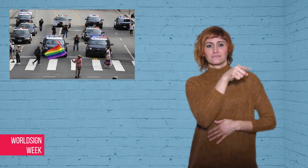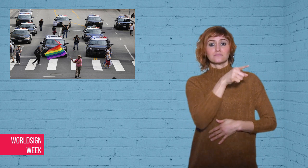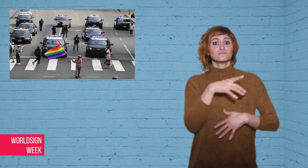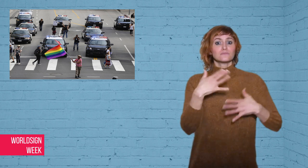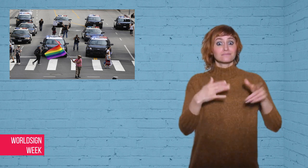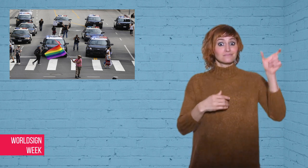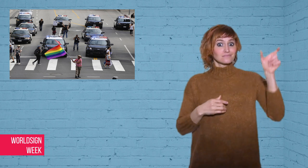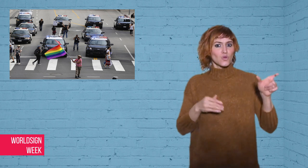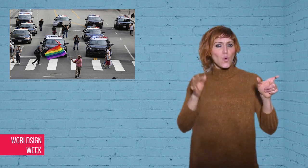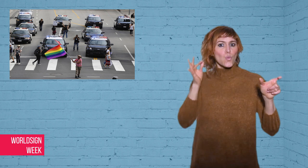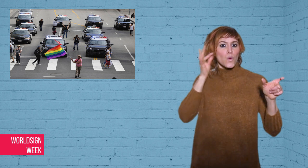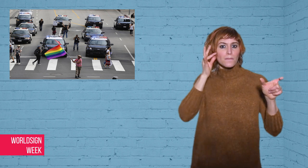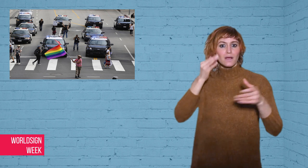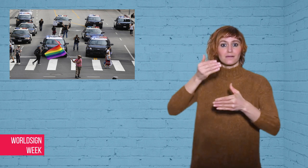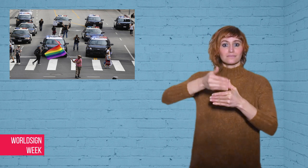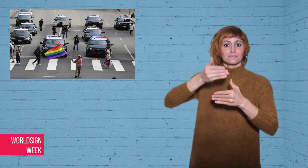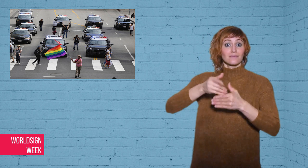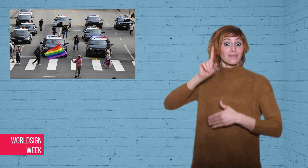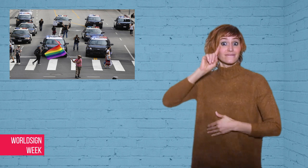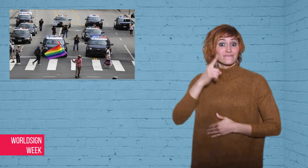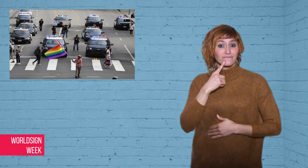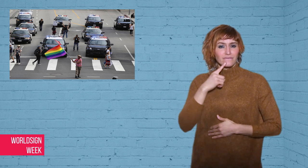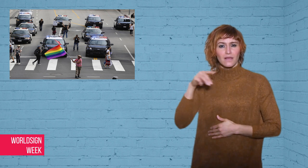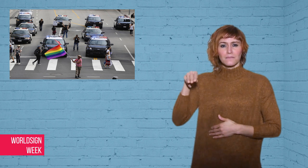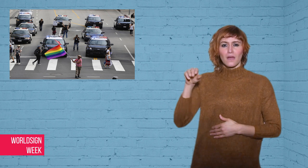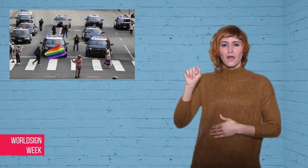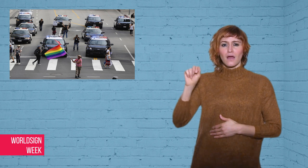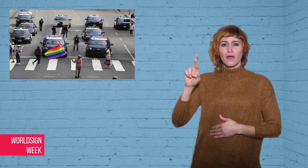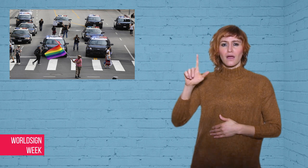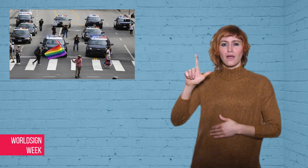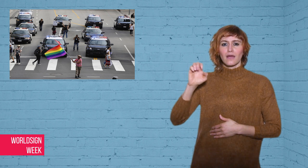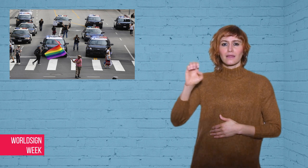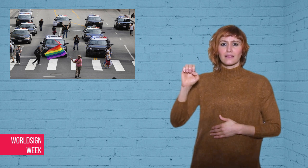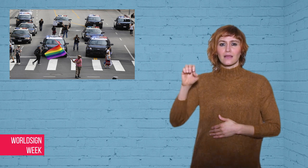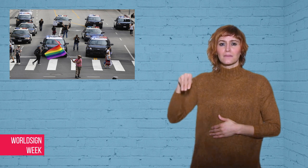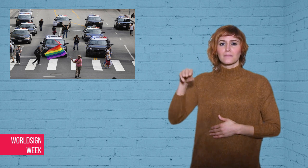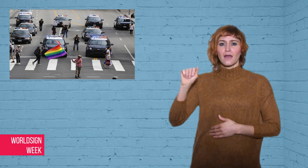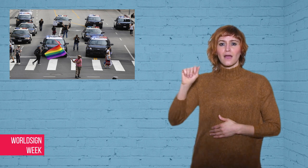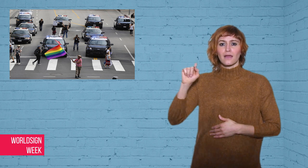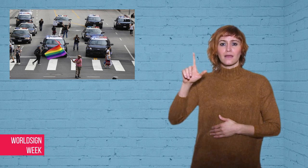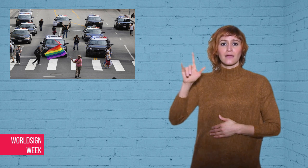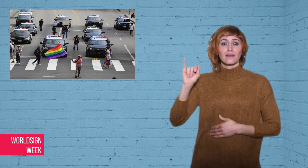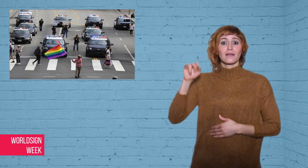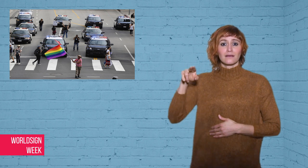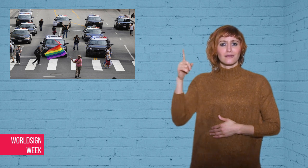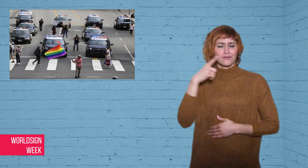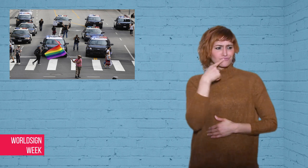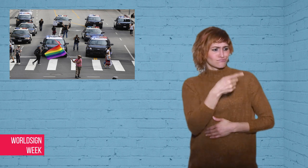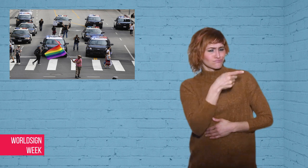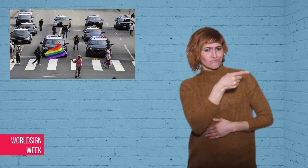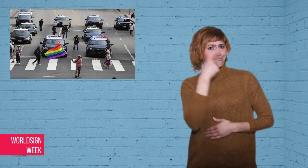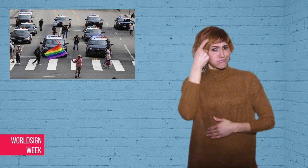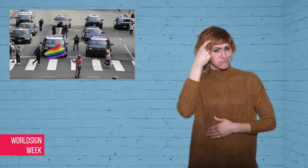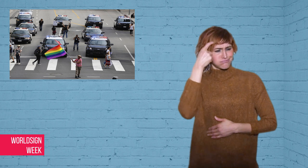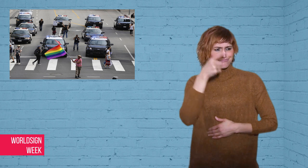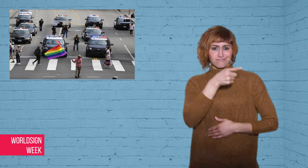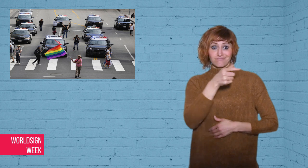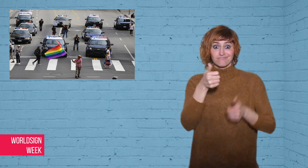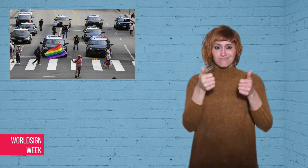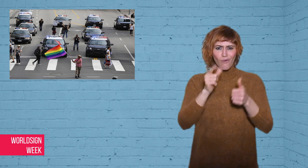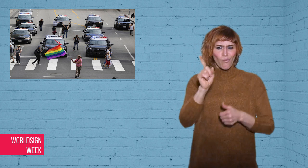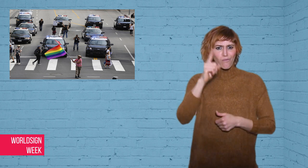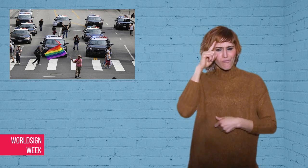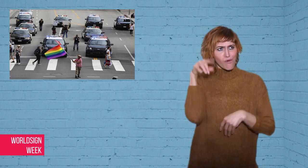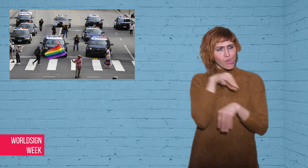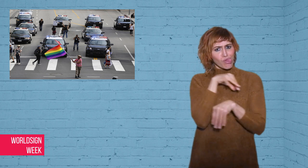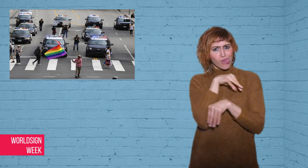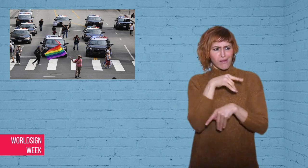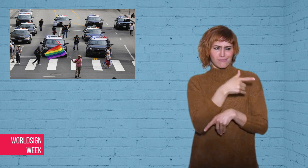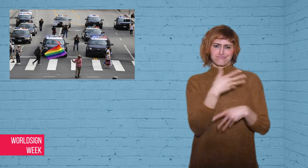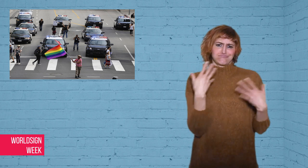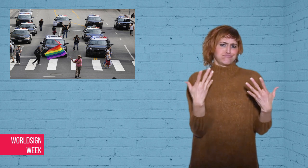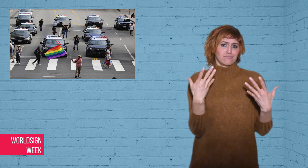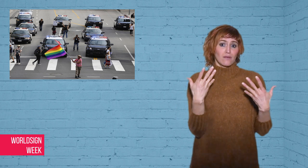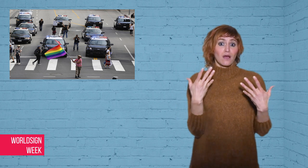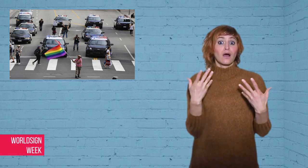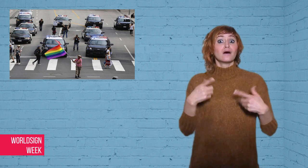He also has reportedly called Marlee Matlin “retarded”